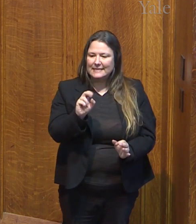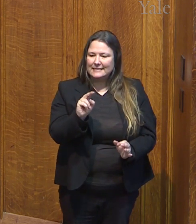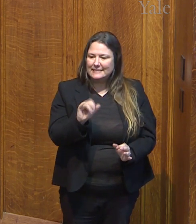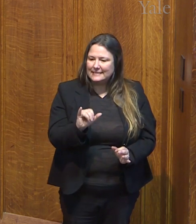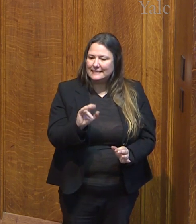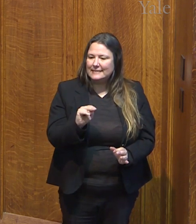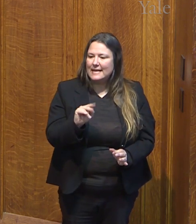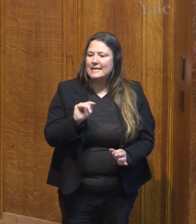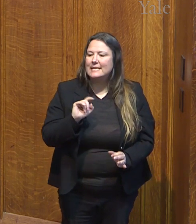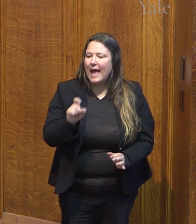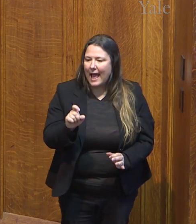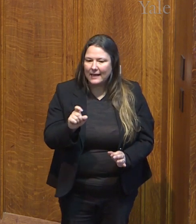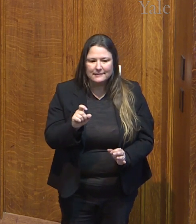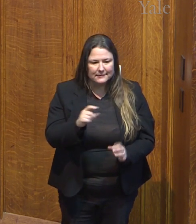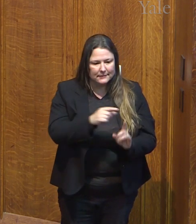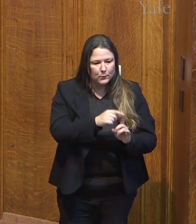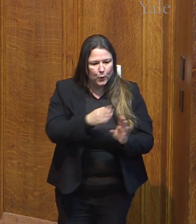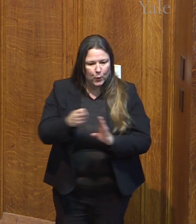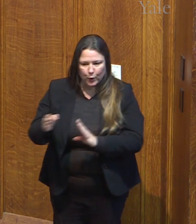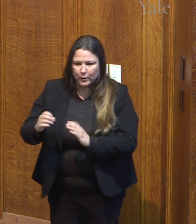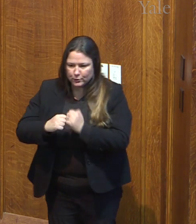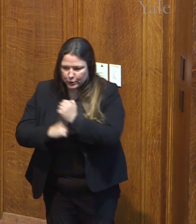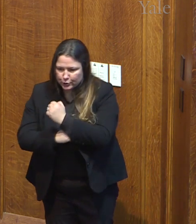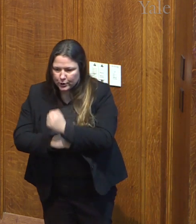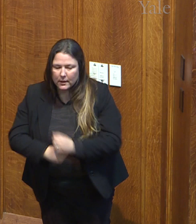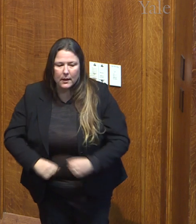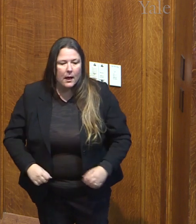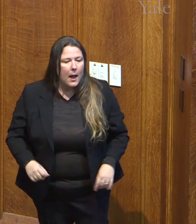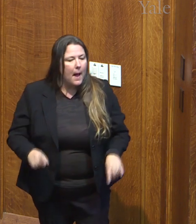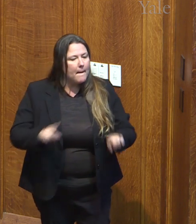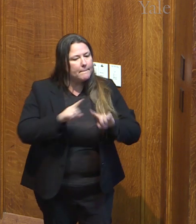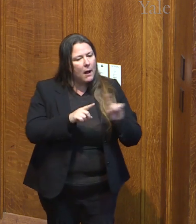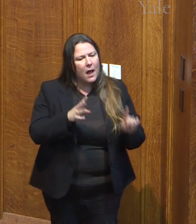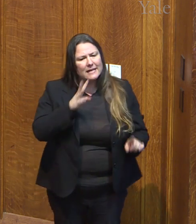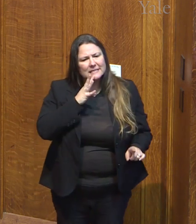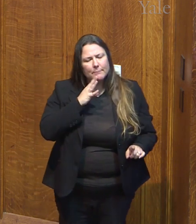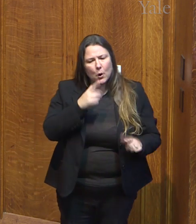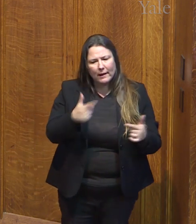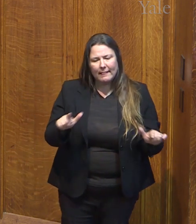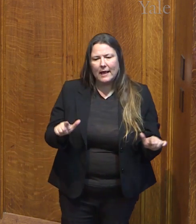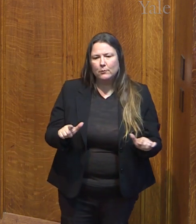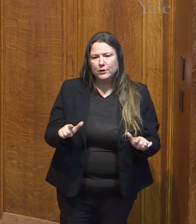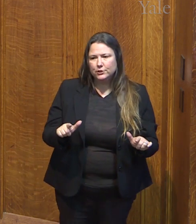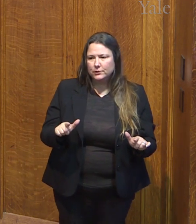The discourse of the Deaf is not as in the case of spoken languages configured by the tongue